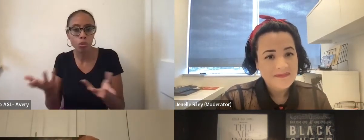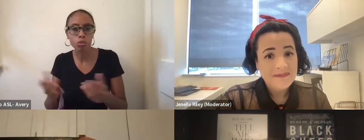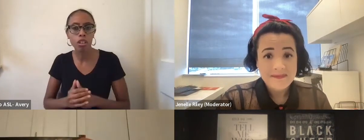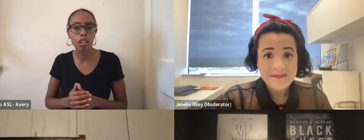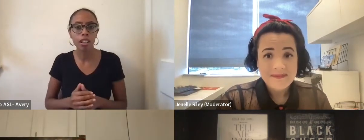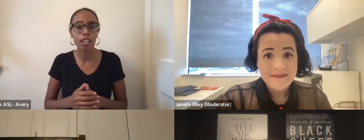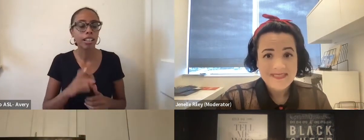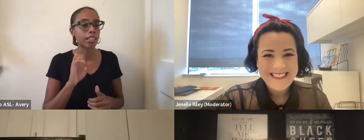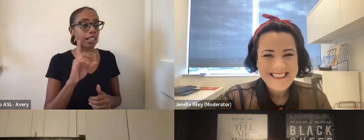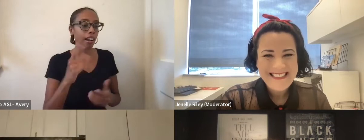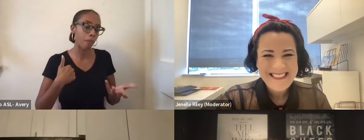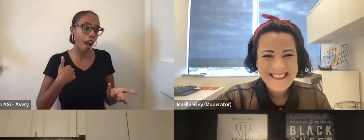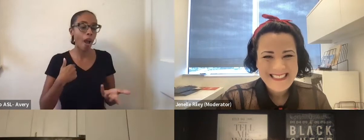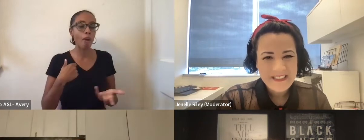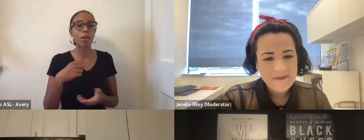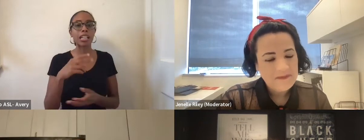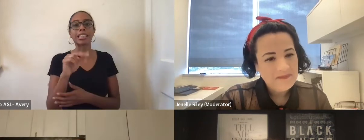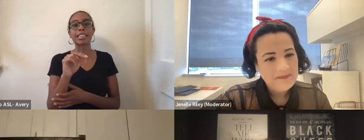team to find everything that existed on Diana.